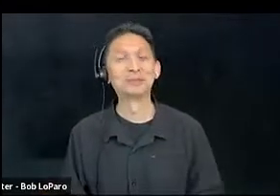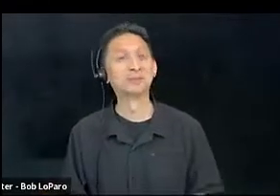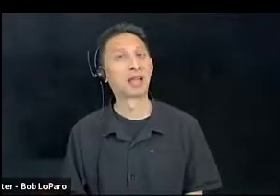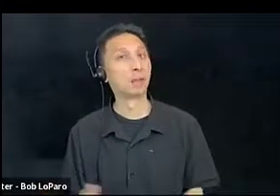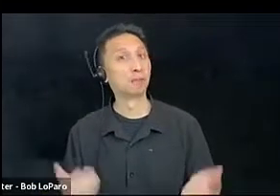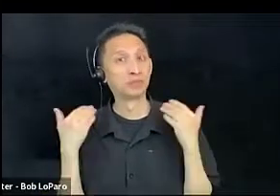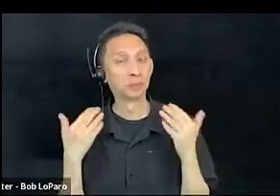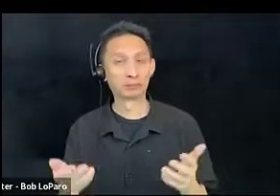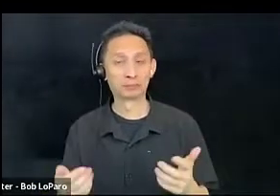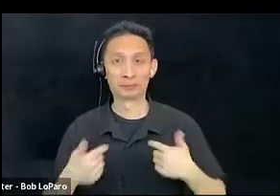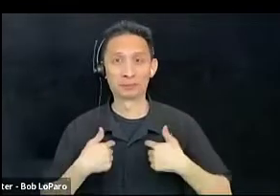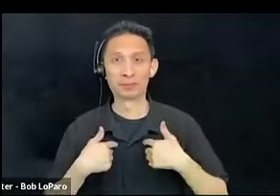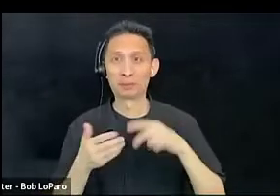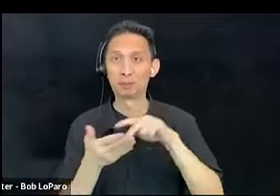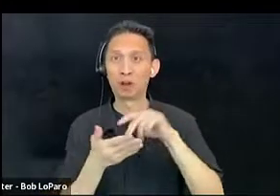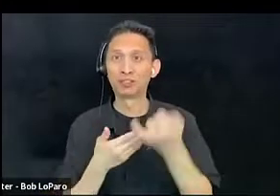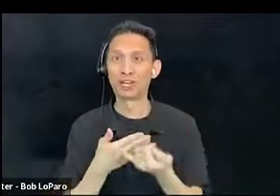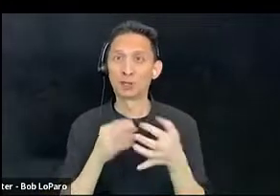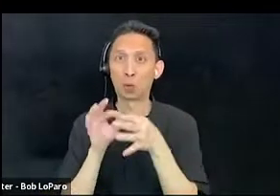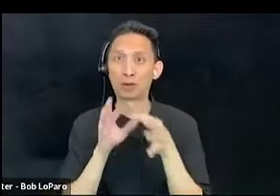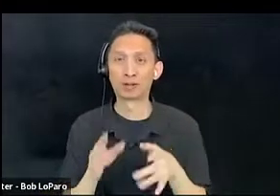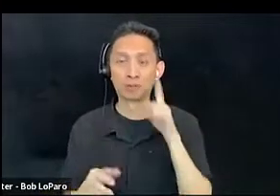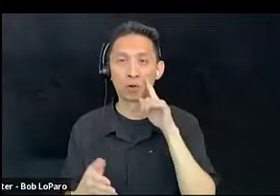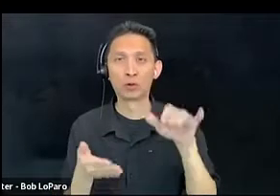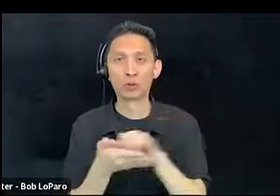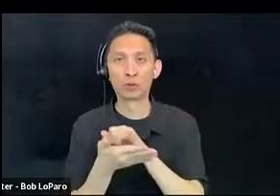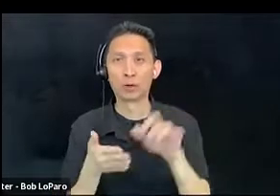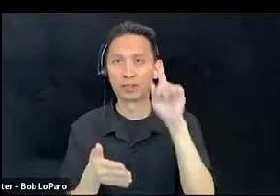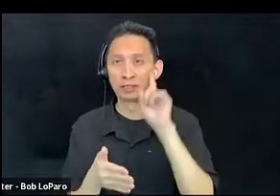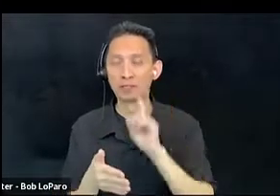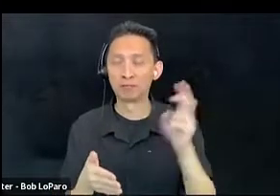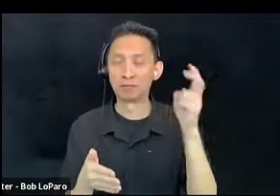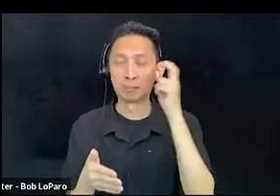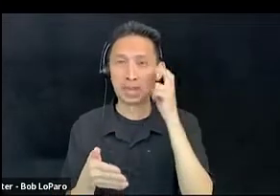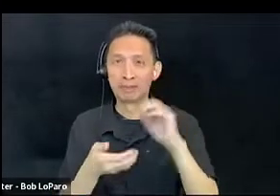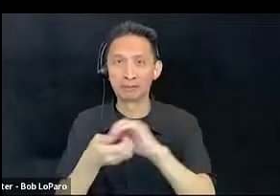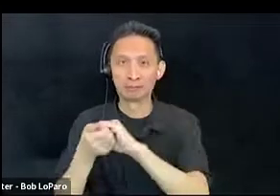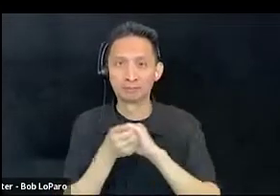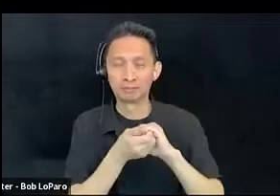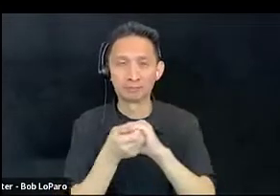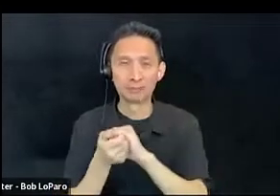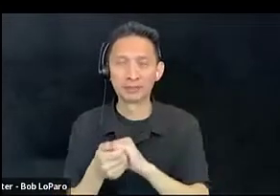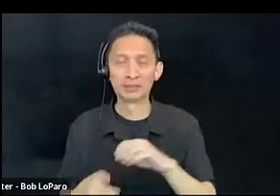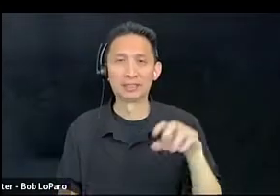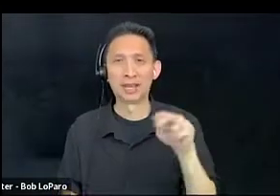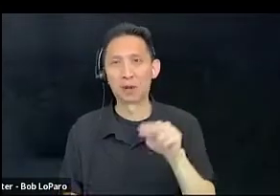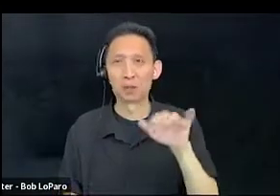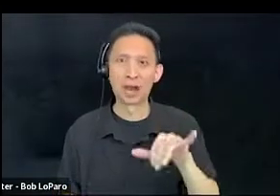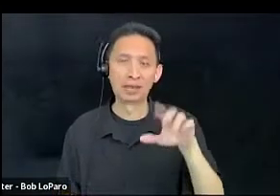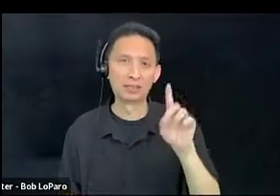I'm the project coordinator of the New York Deaf Blind Collaborative, New York Deaf Blind Project. My background is as a TVI,